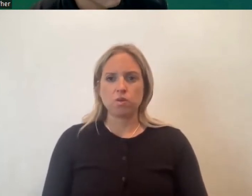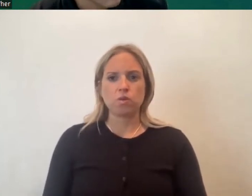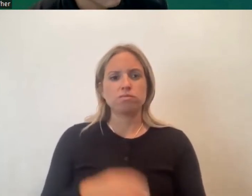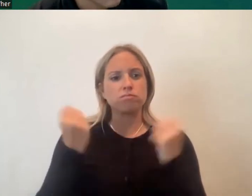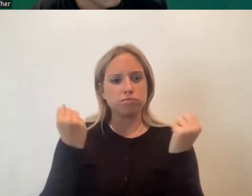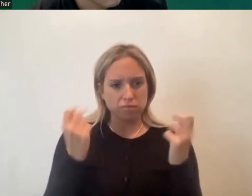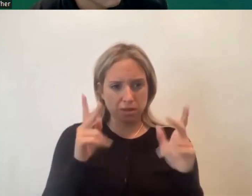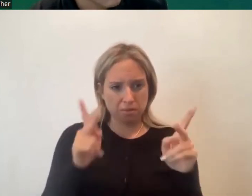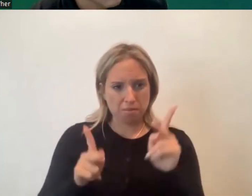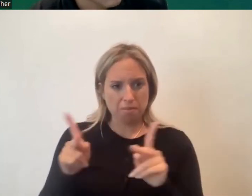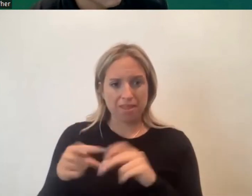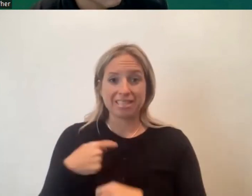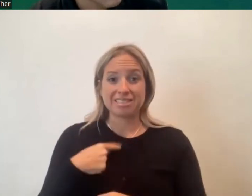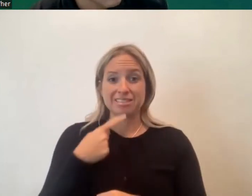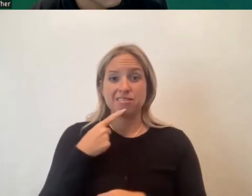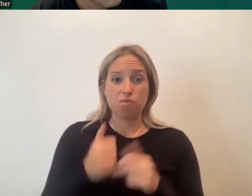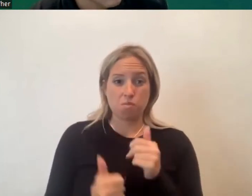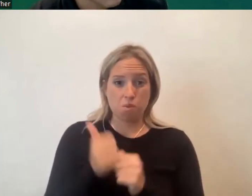I would say for the majority of people.